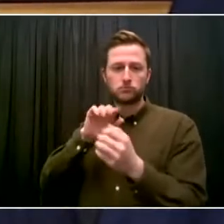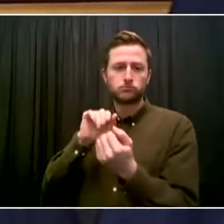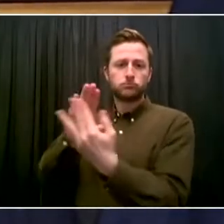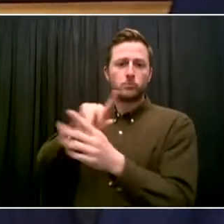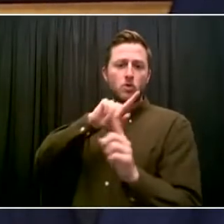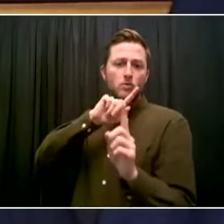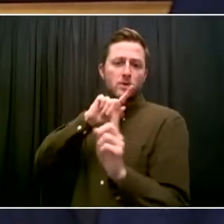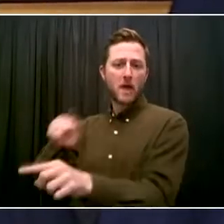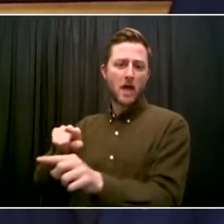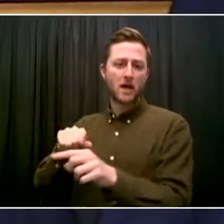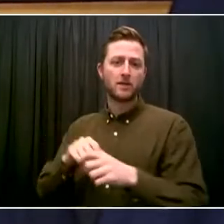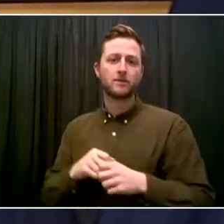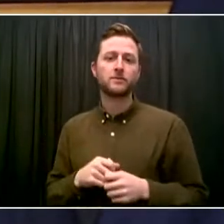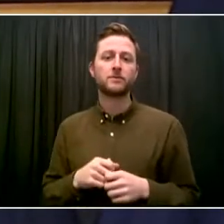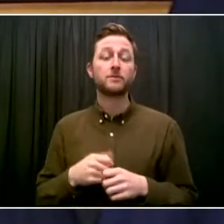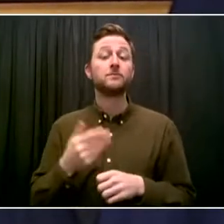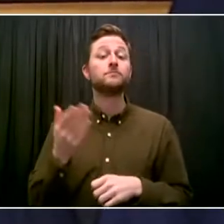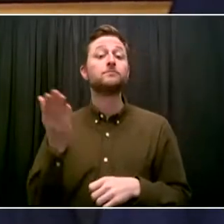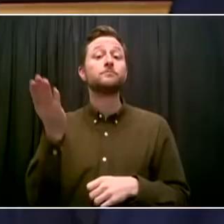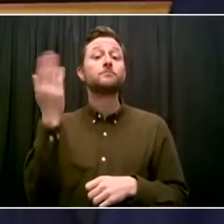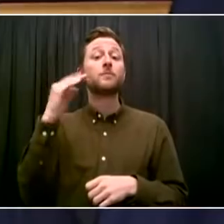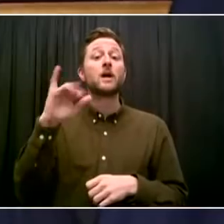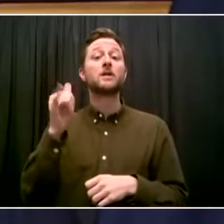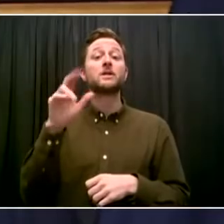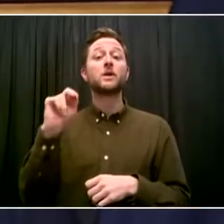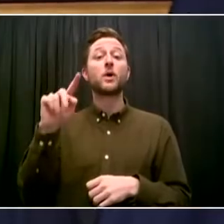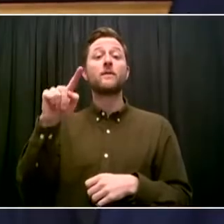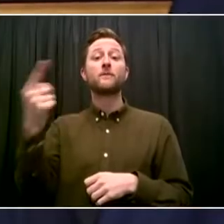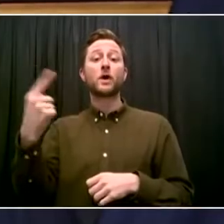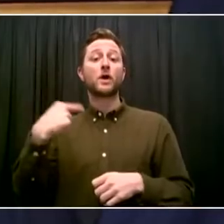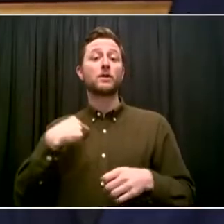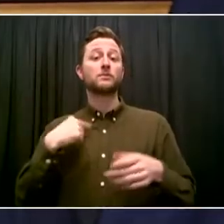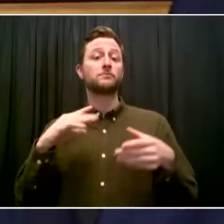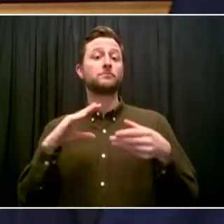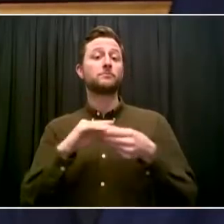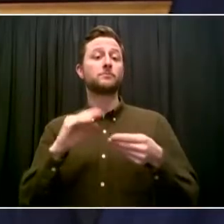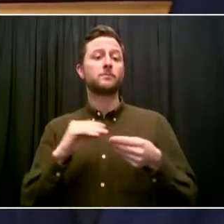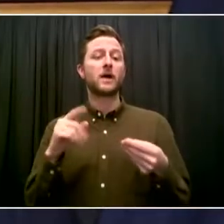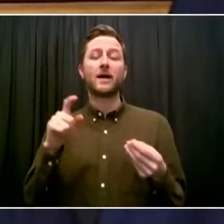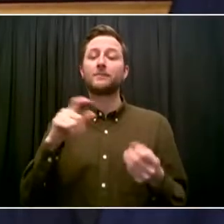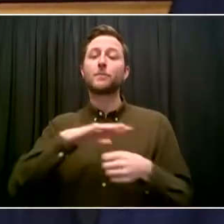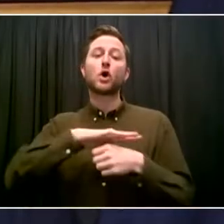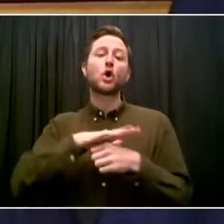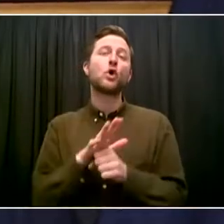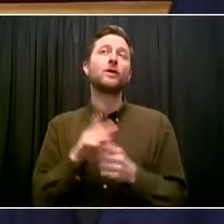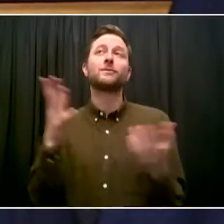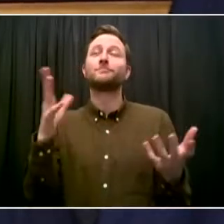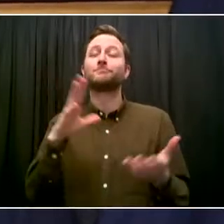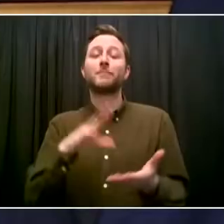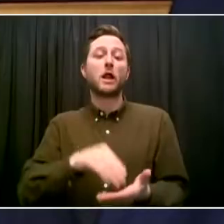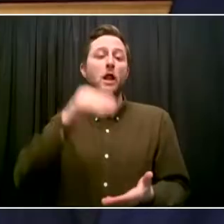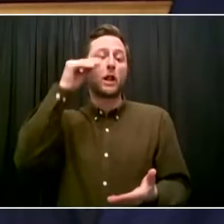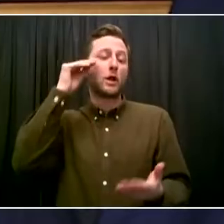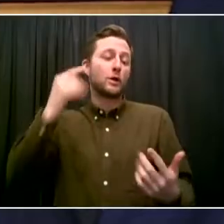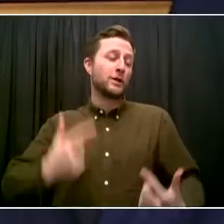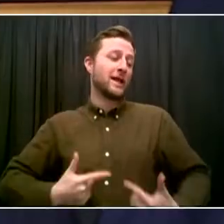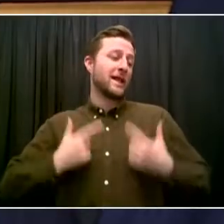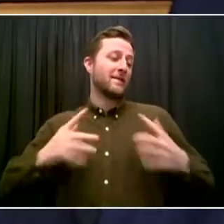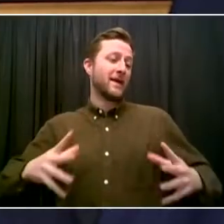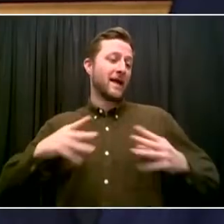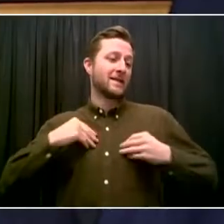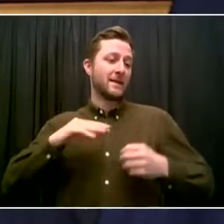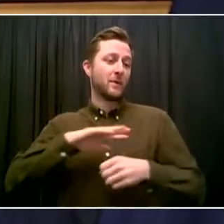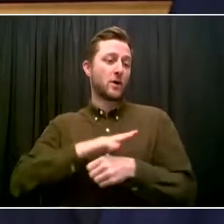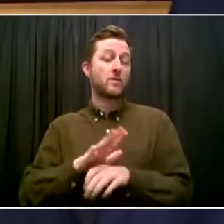STRAIN AND RECOGNIZE THE